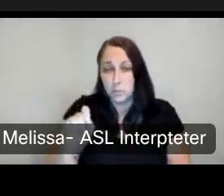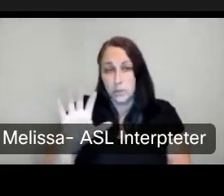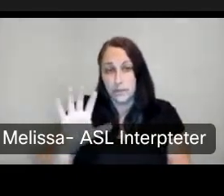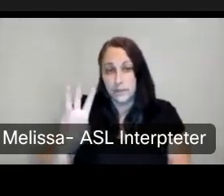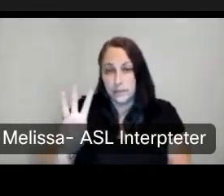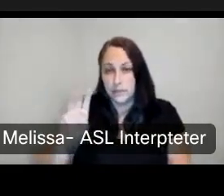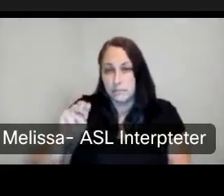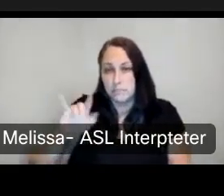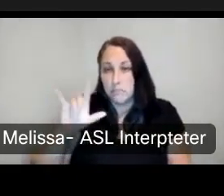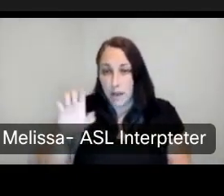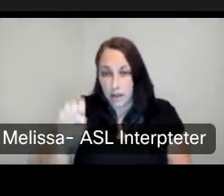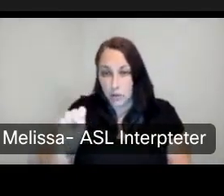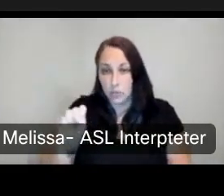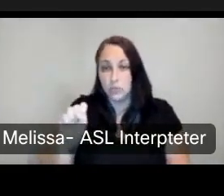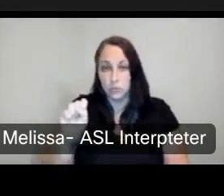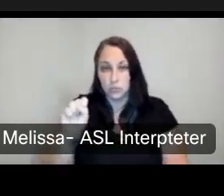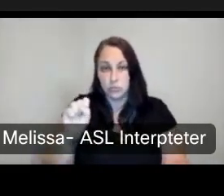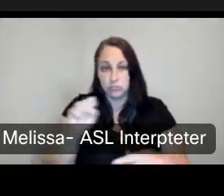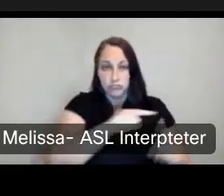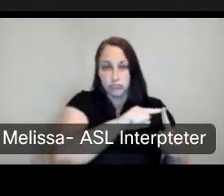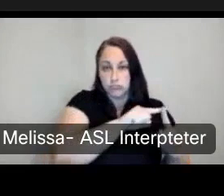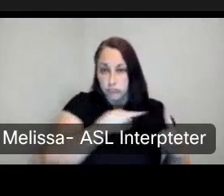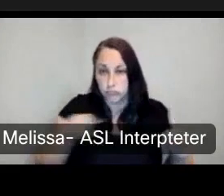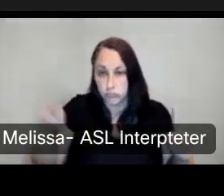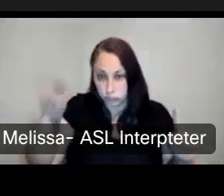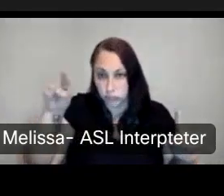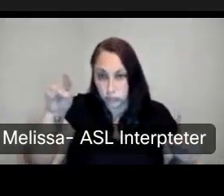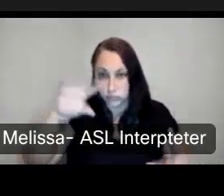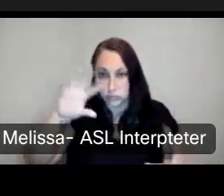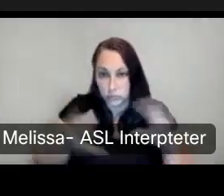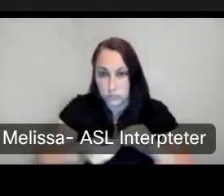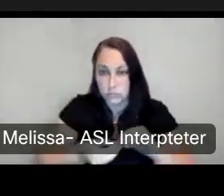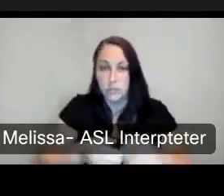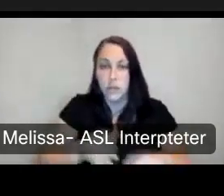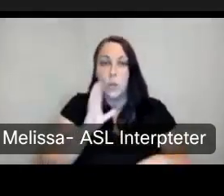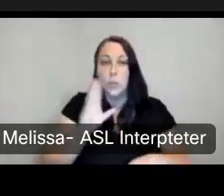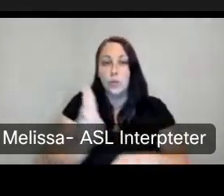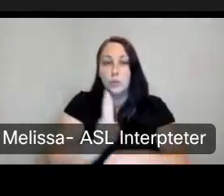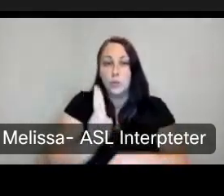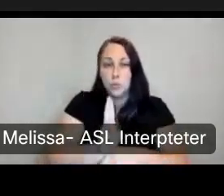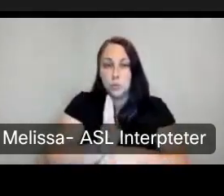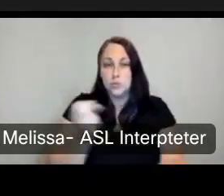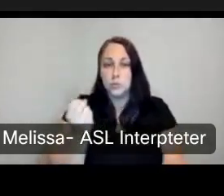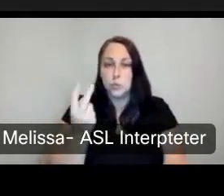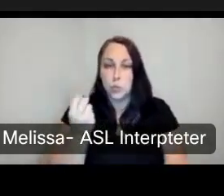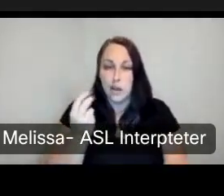period during rush hour uh to operate at normal circulator service and those are the vehicles that